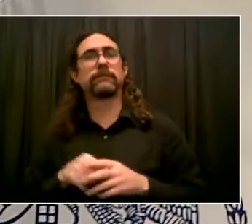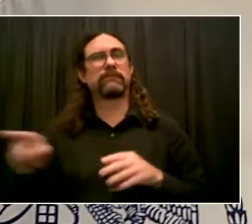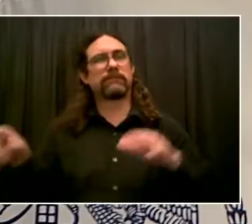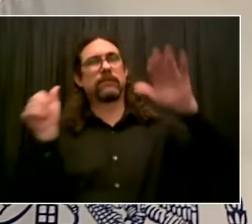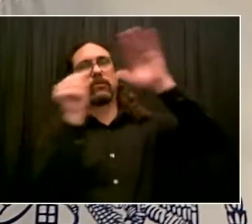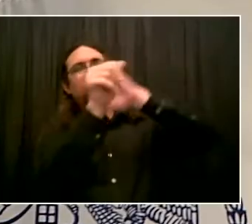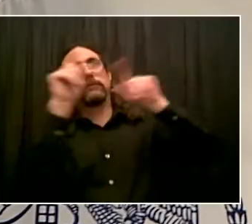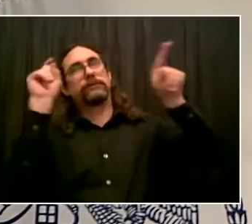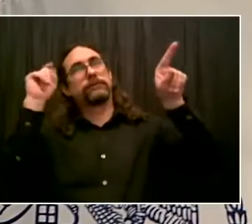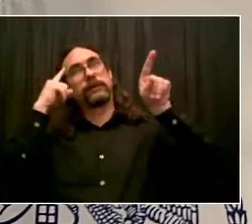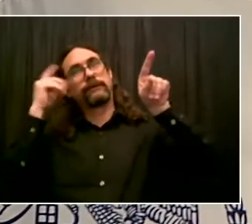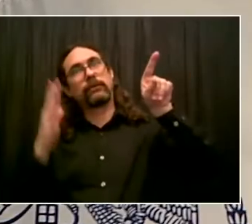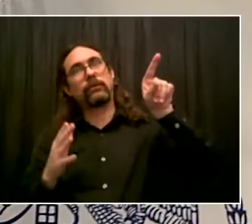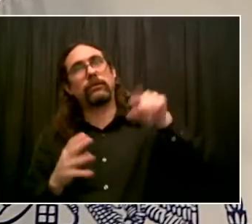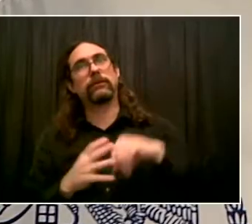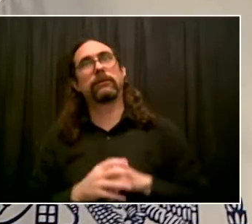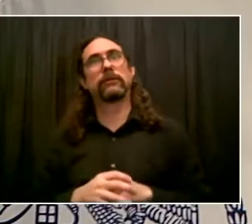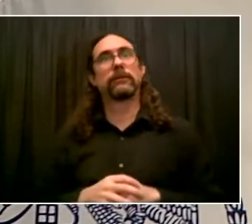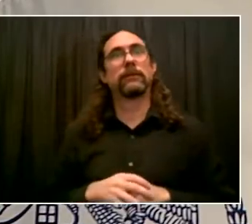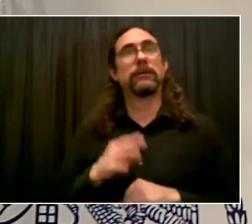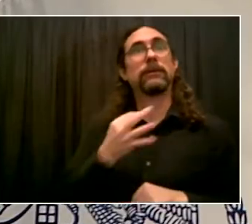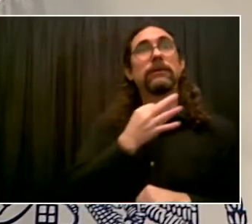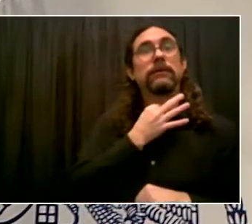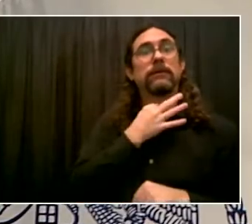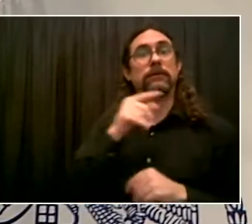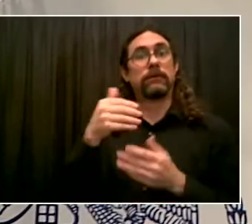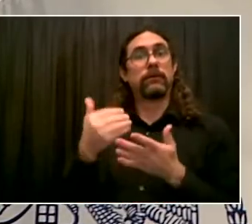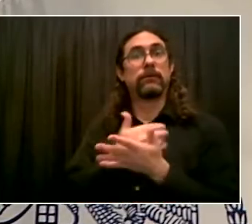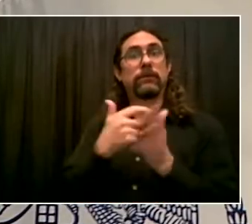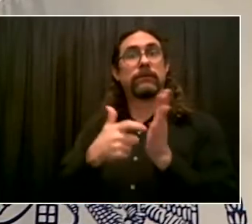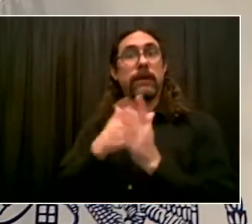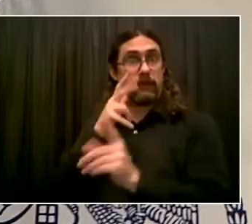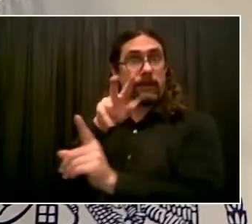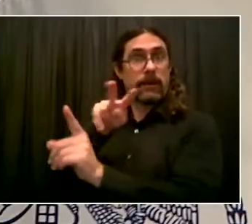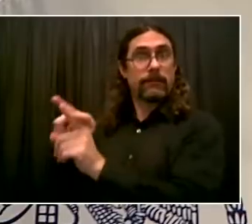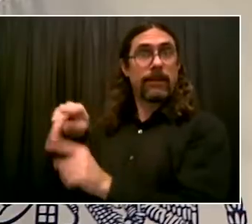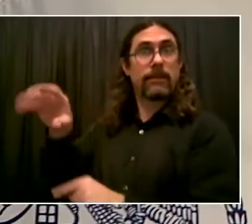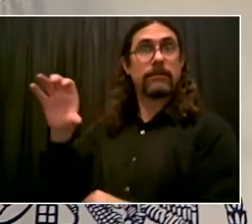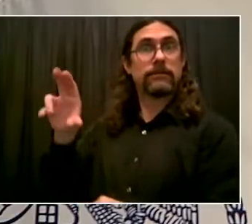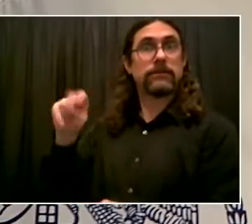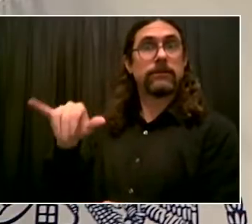THEM THIS NEW MANDATE? THE MANDATE